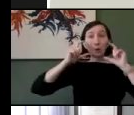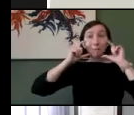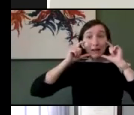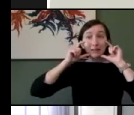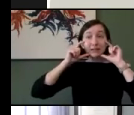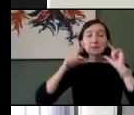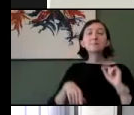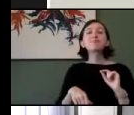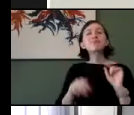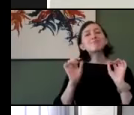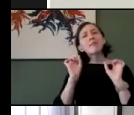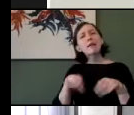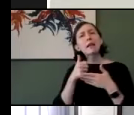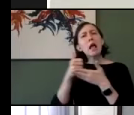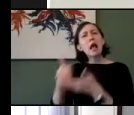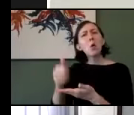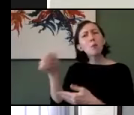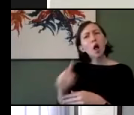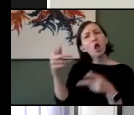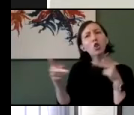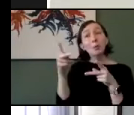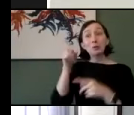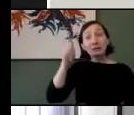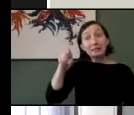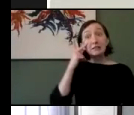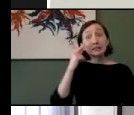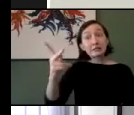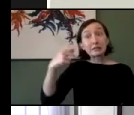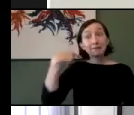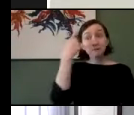it can help people who need to see faces.